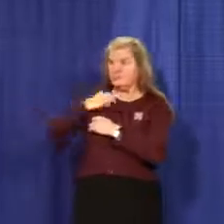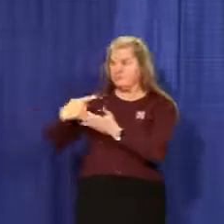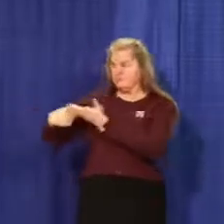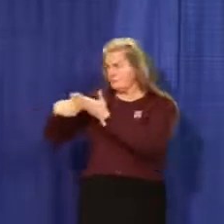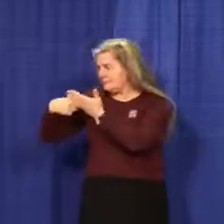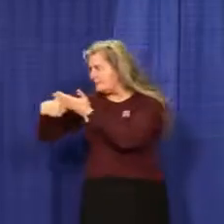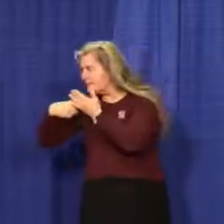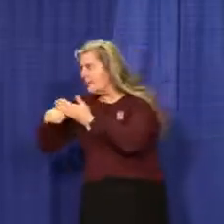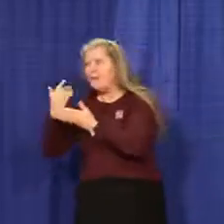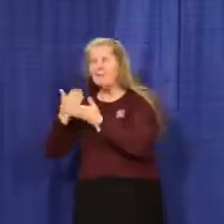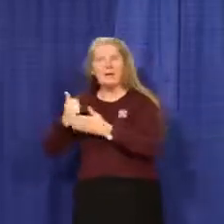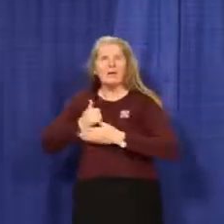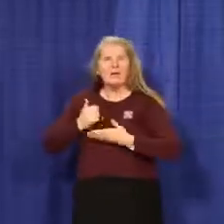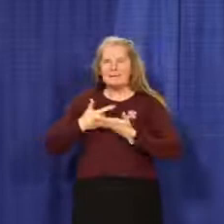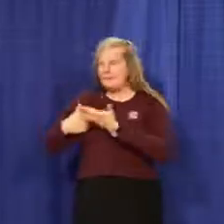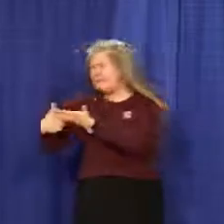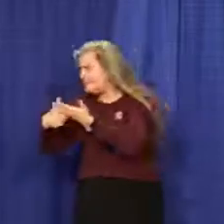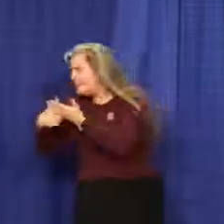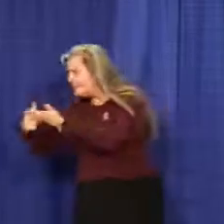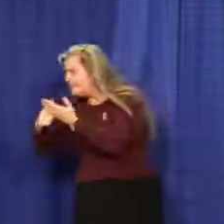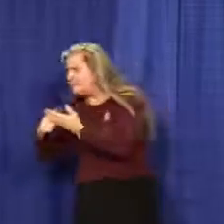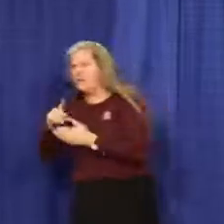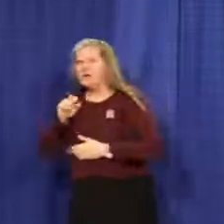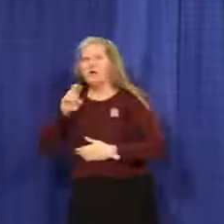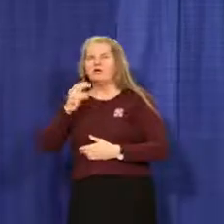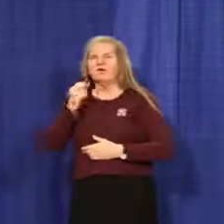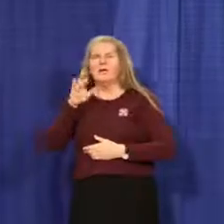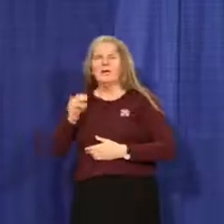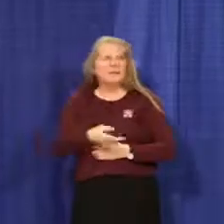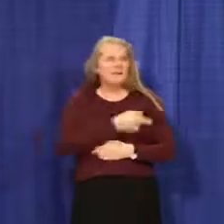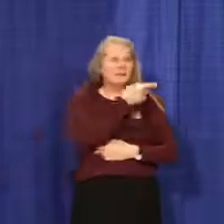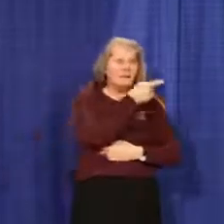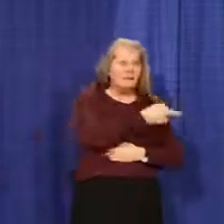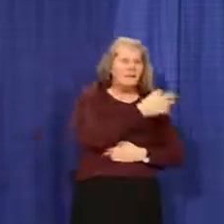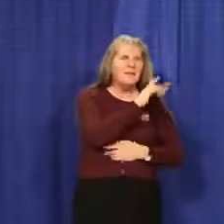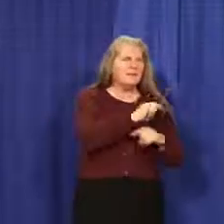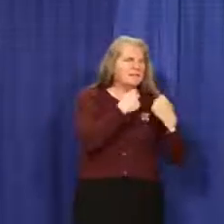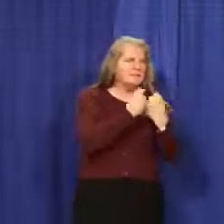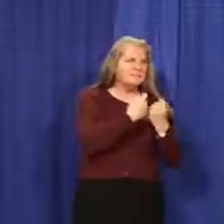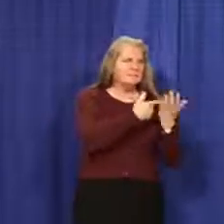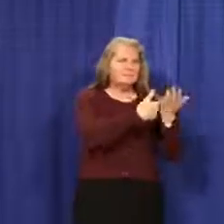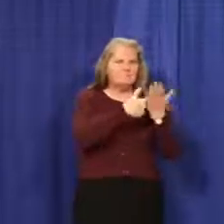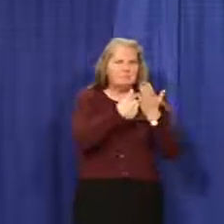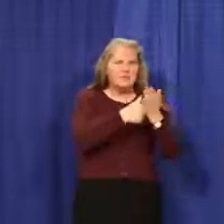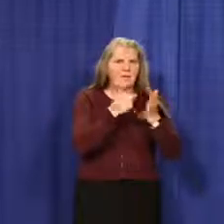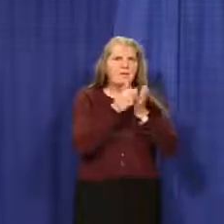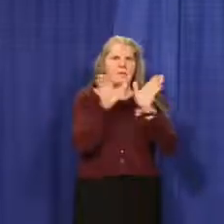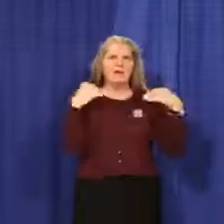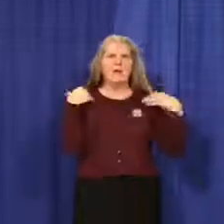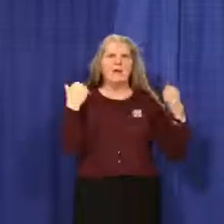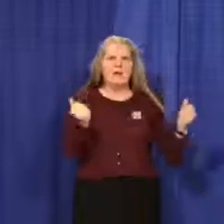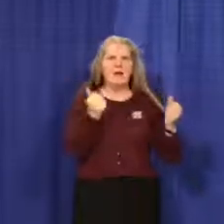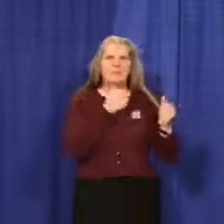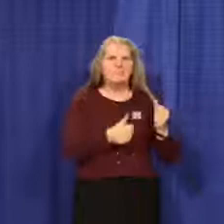counterparts and other jurisdictions. Dr Hanley and his team are also in close contact with public